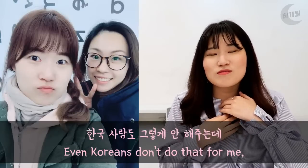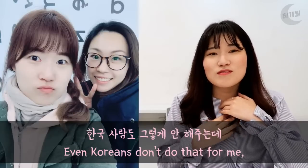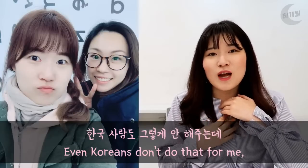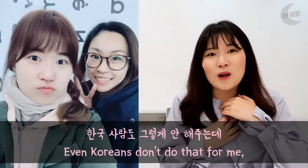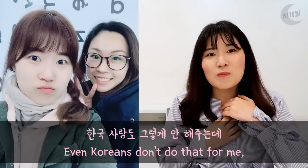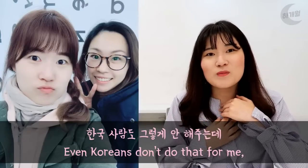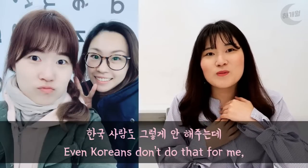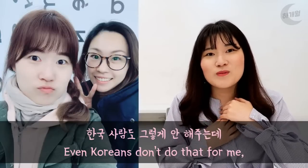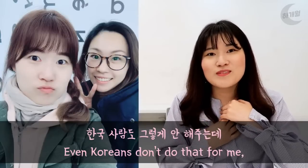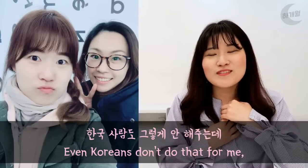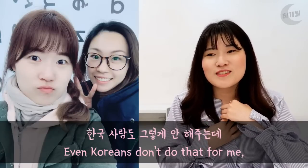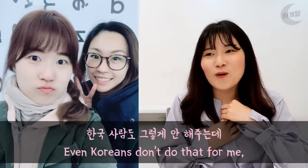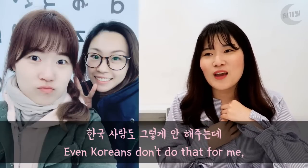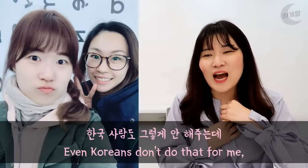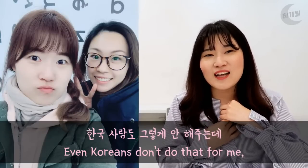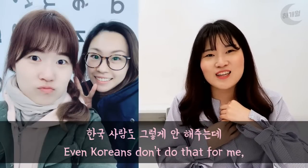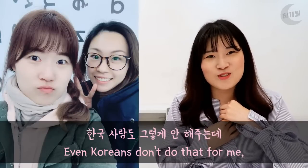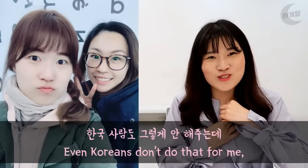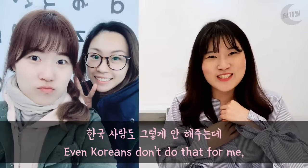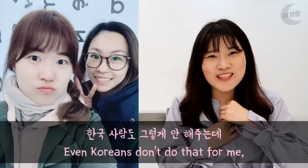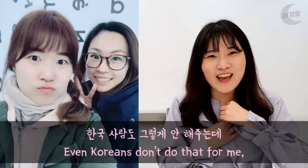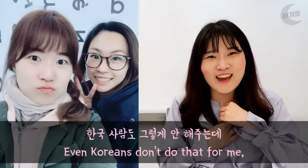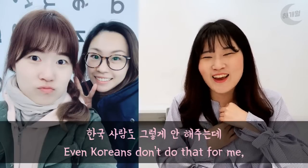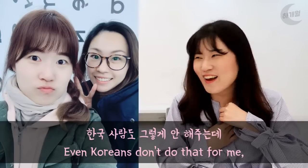Even Koreans don’t do that for me,